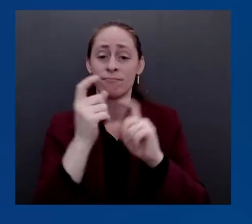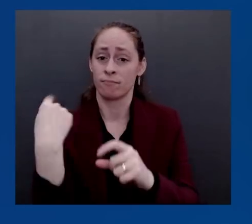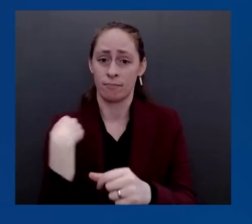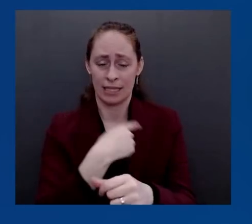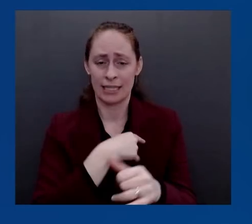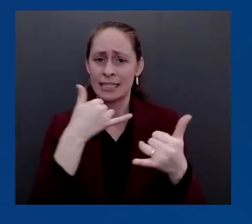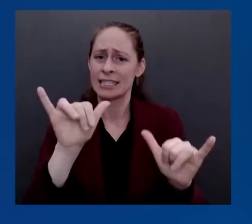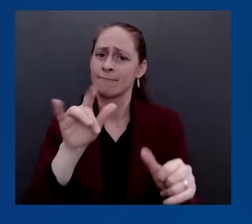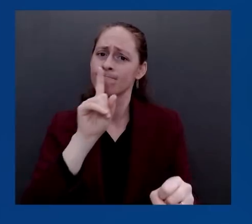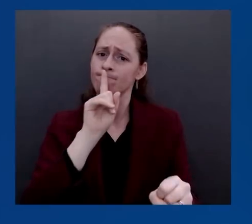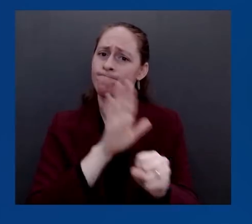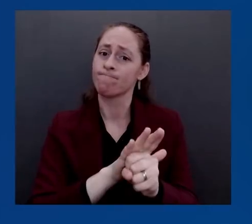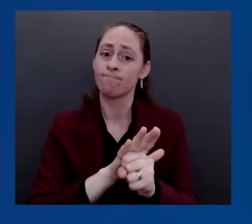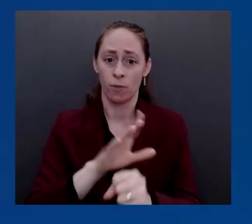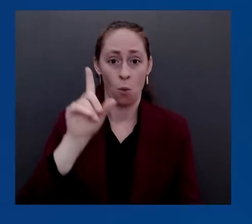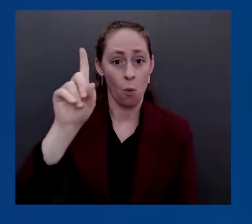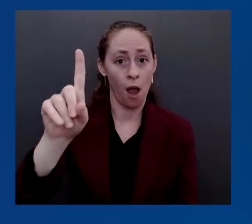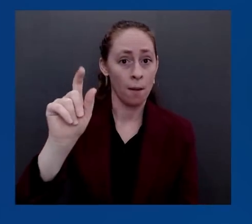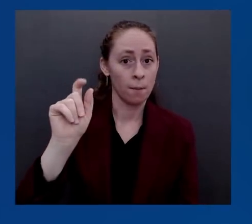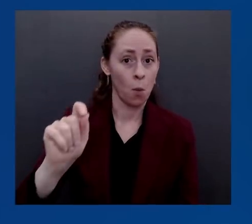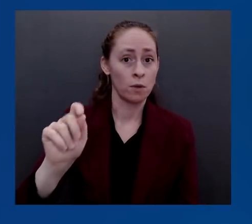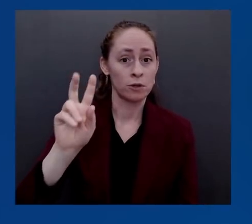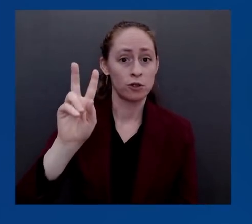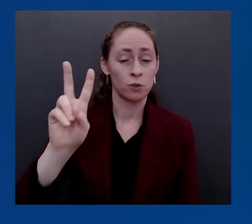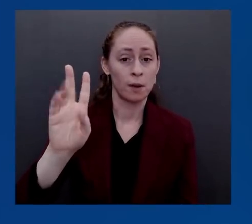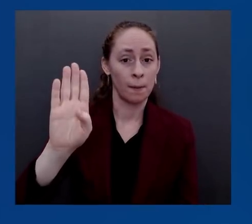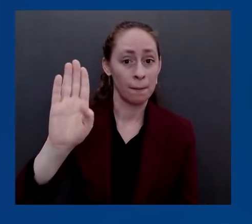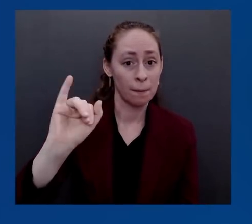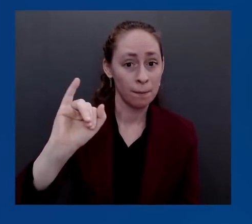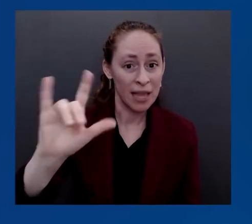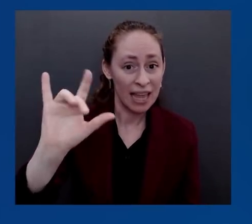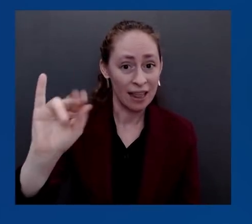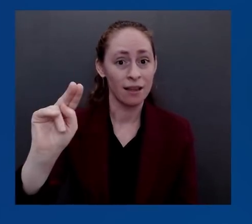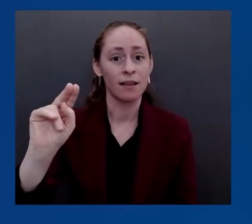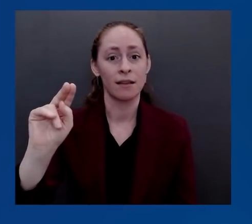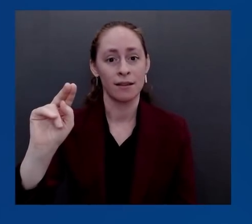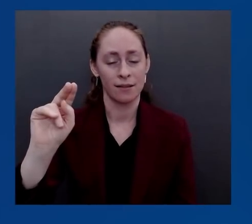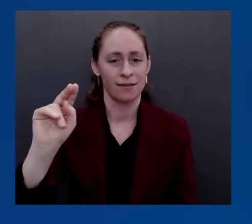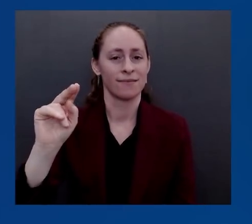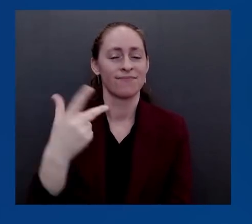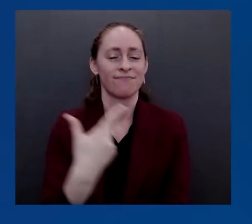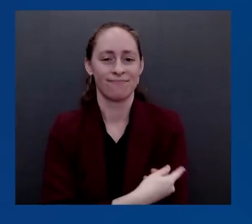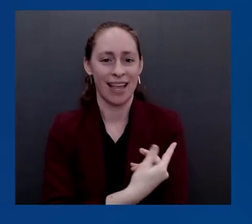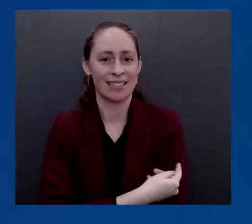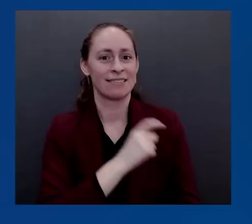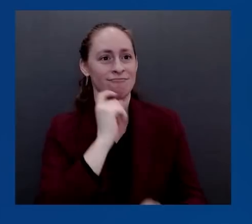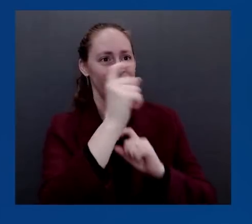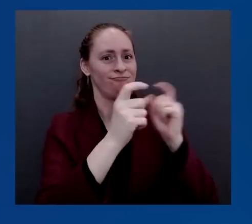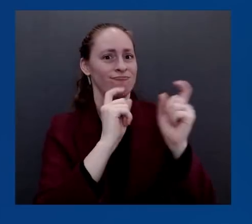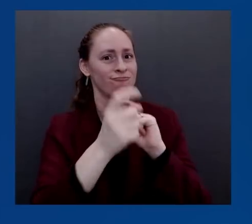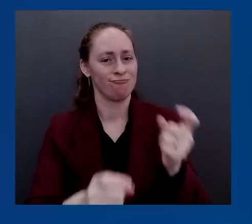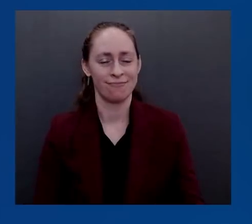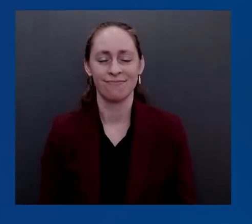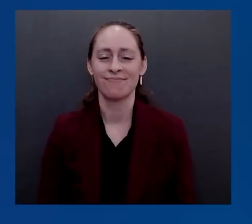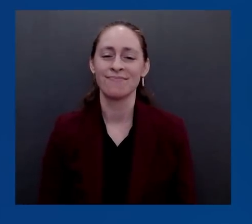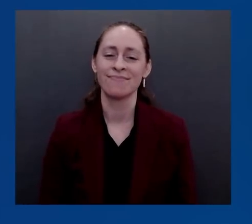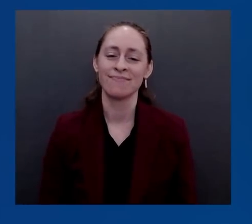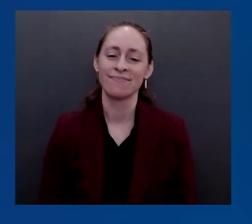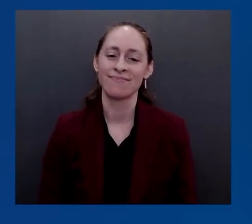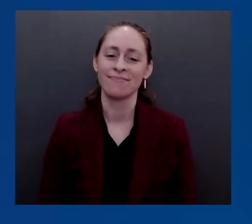We've already shipped well over 400 million to 112 different countries. Each day, millions of doses get shipped.